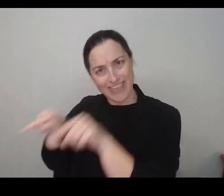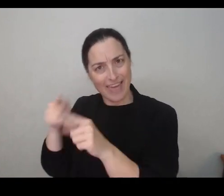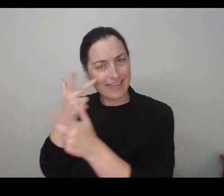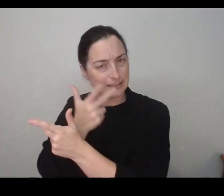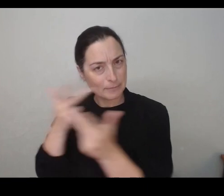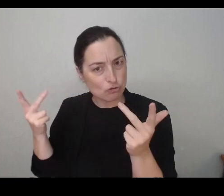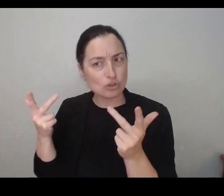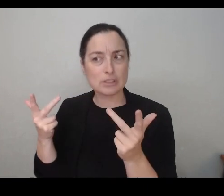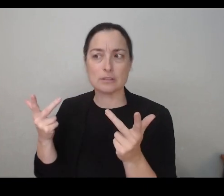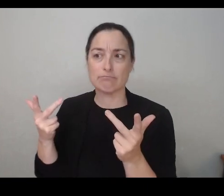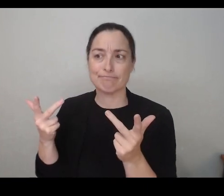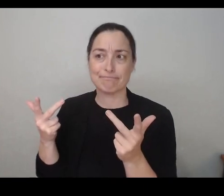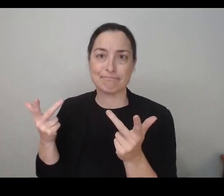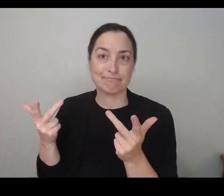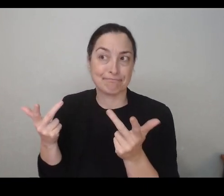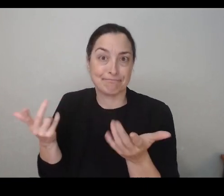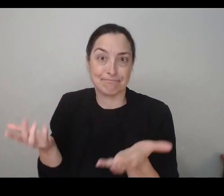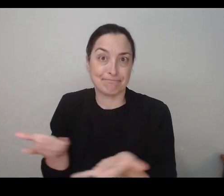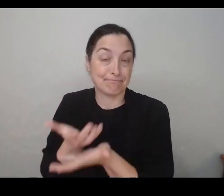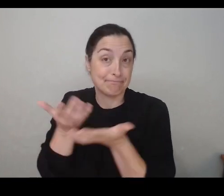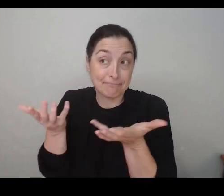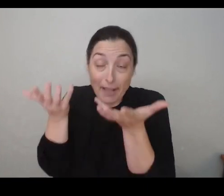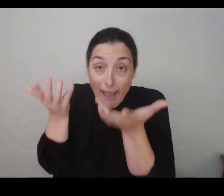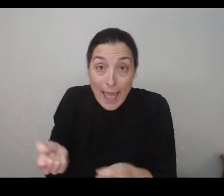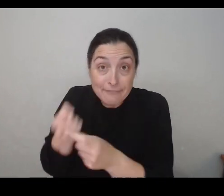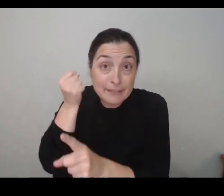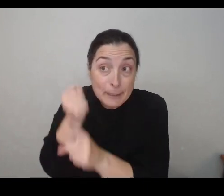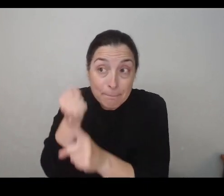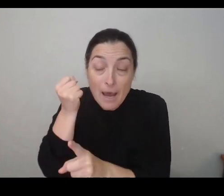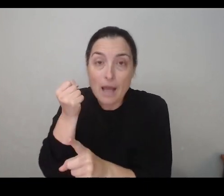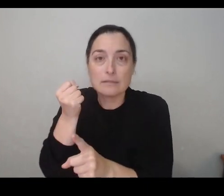made any impact, how it was received by the people.